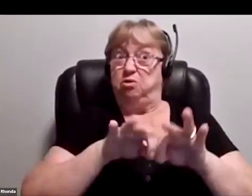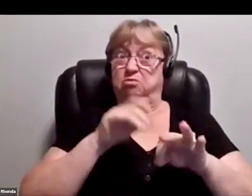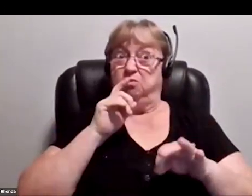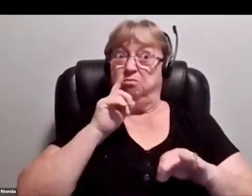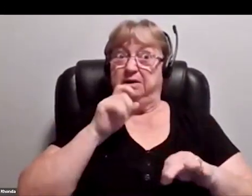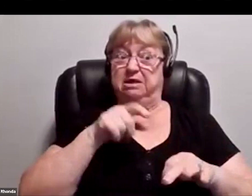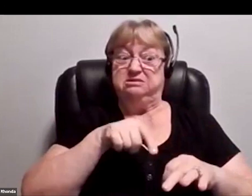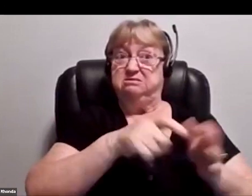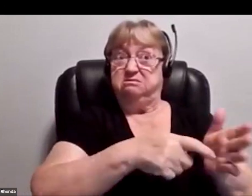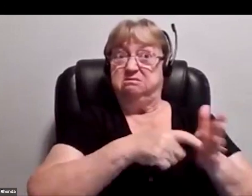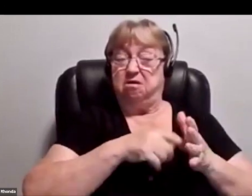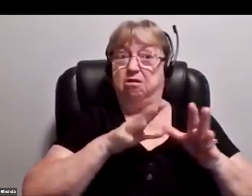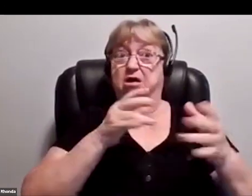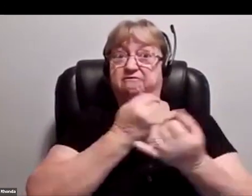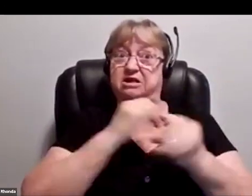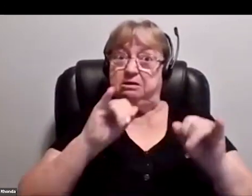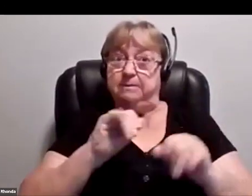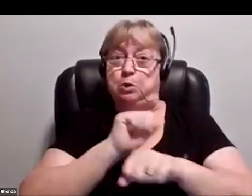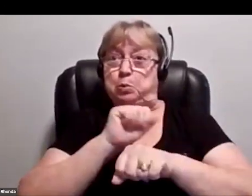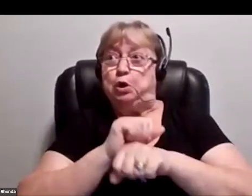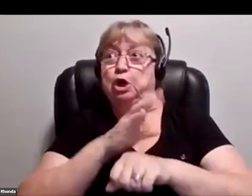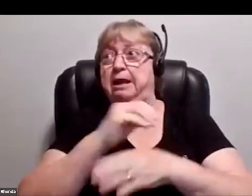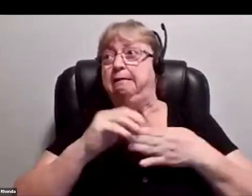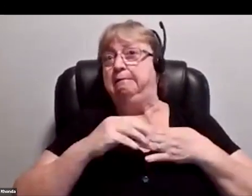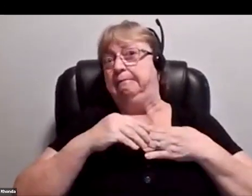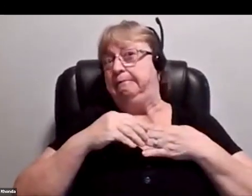and leadership in challenging situations.